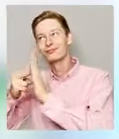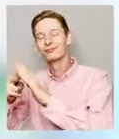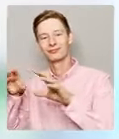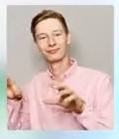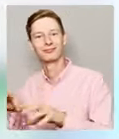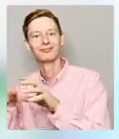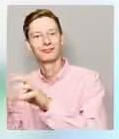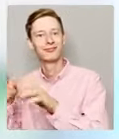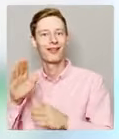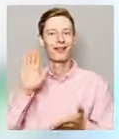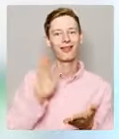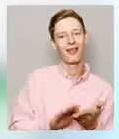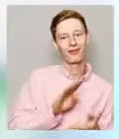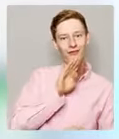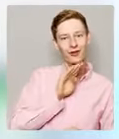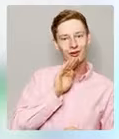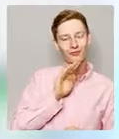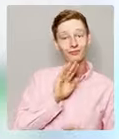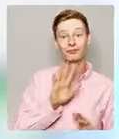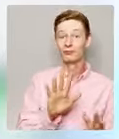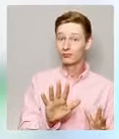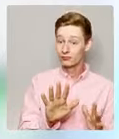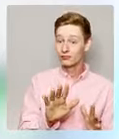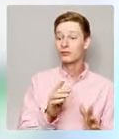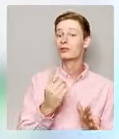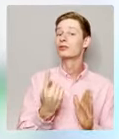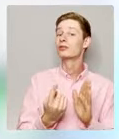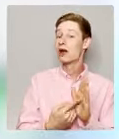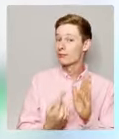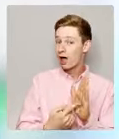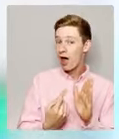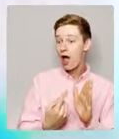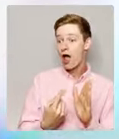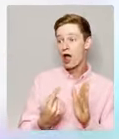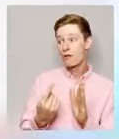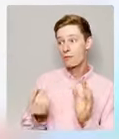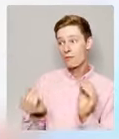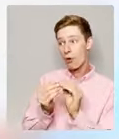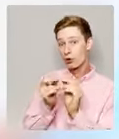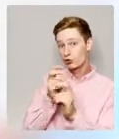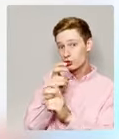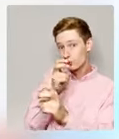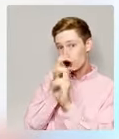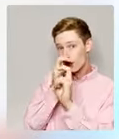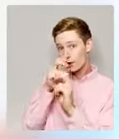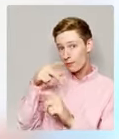Now, there can be cases where being strict about an interaction can strengthen your experience or mechanic.